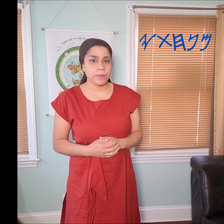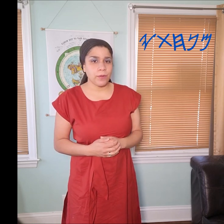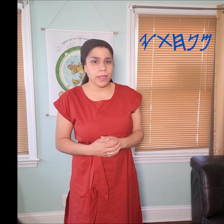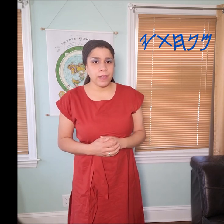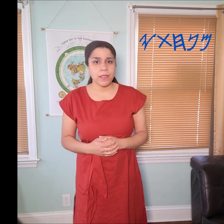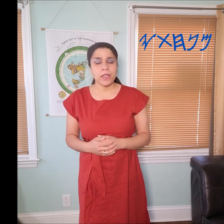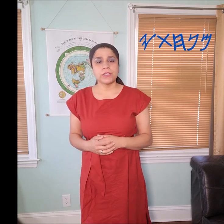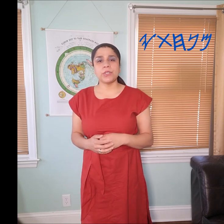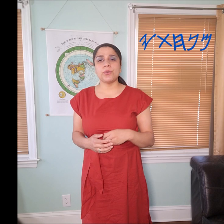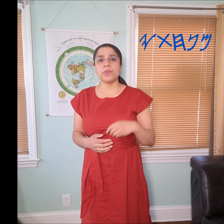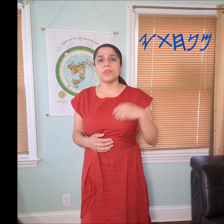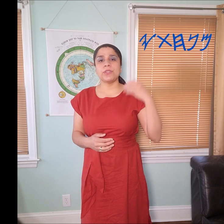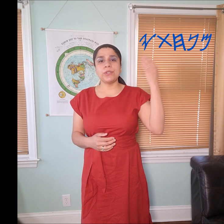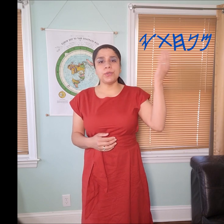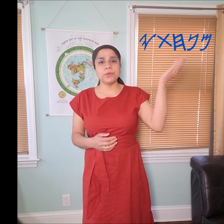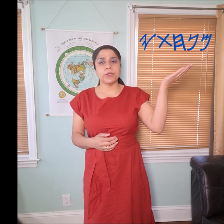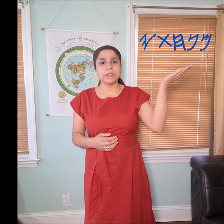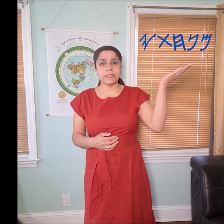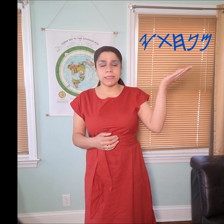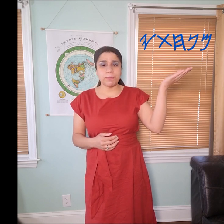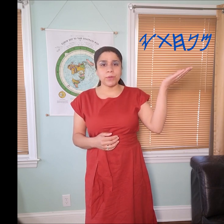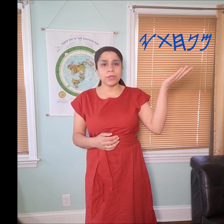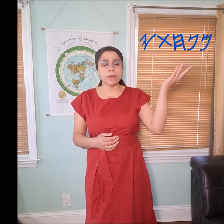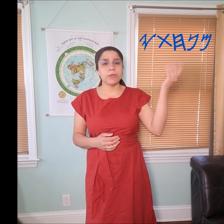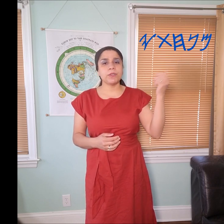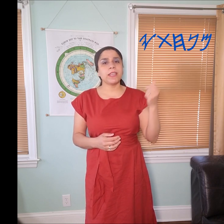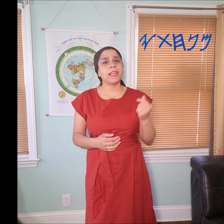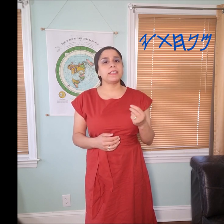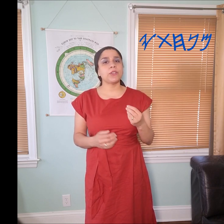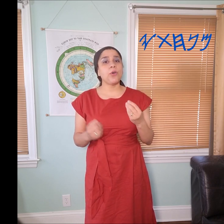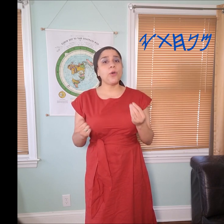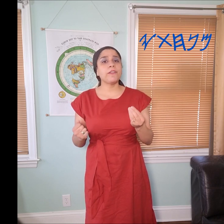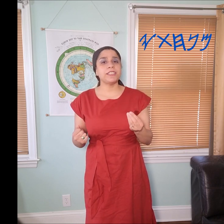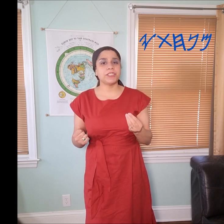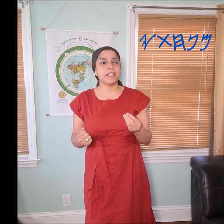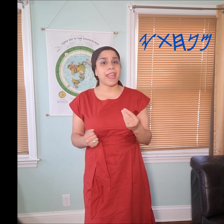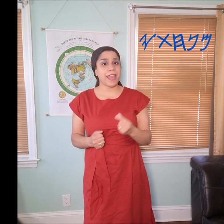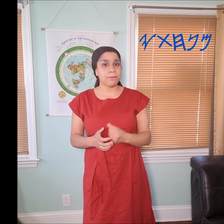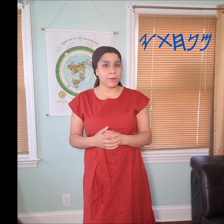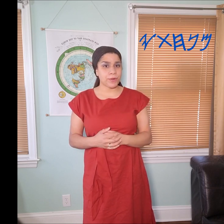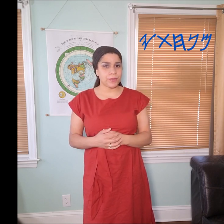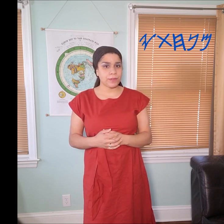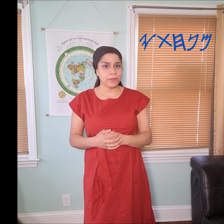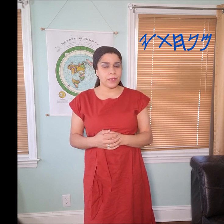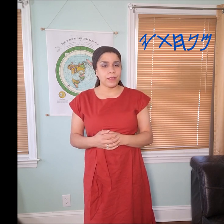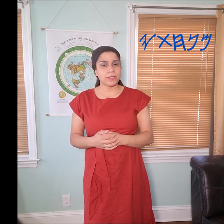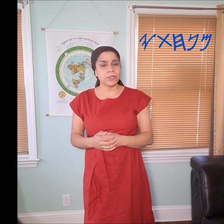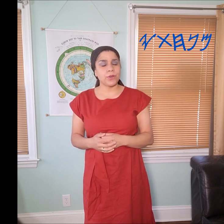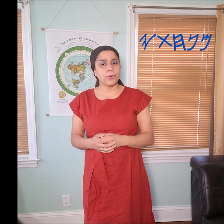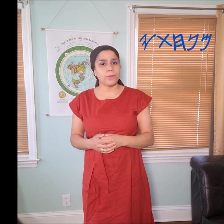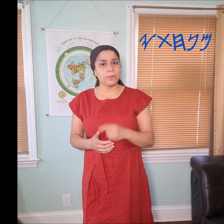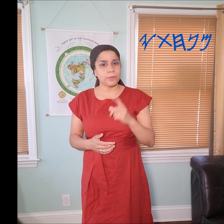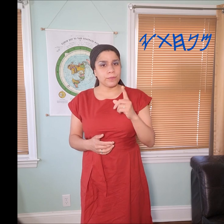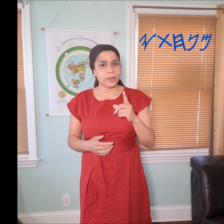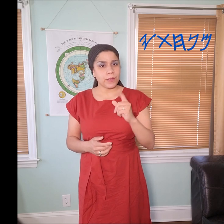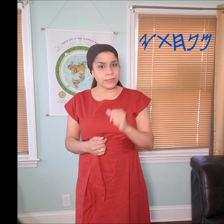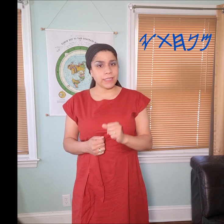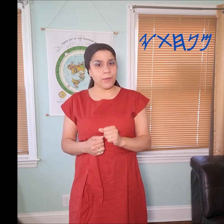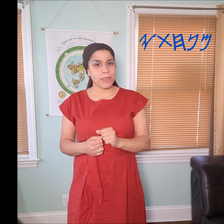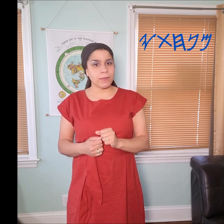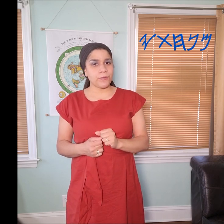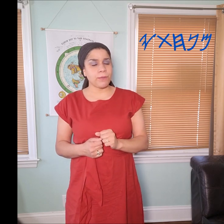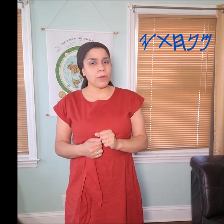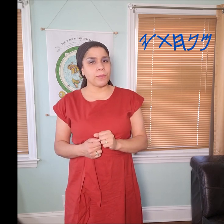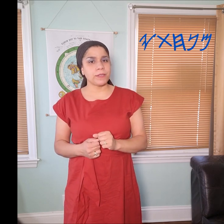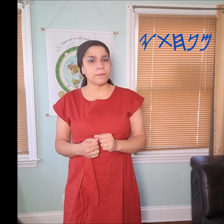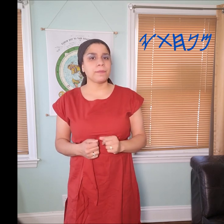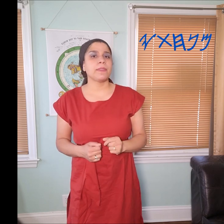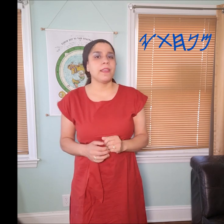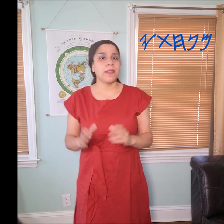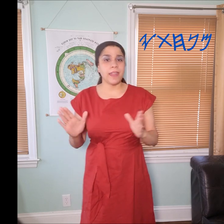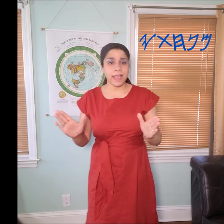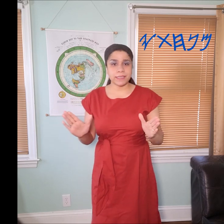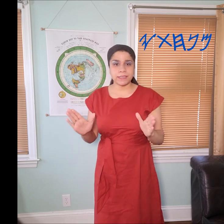Okay, so the "𐤍 nun" symbol communicates origin and birth, so stay with me for a moment.